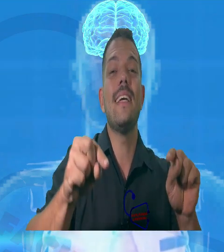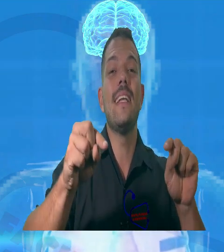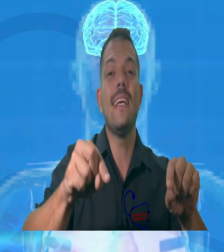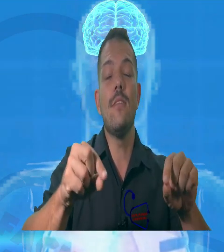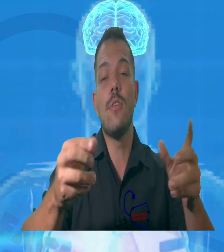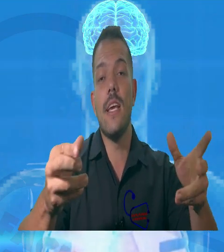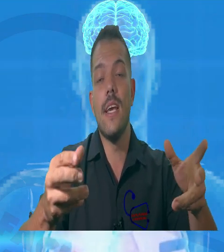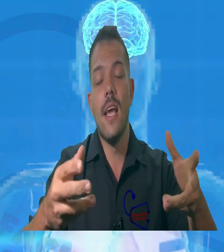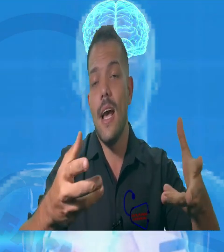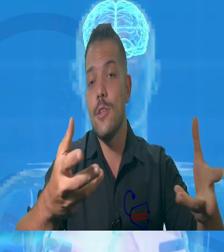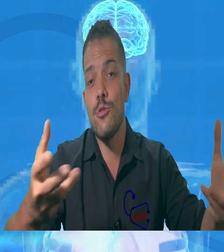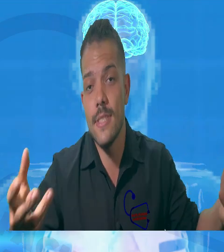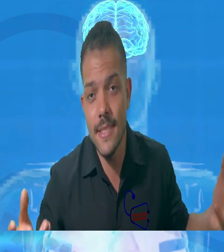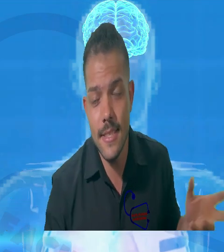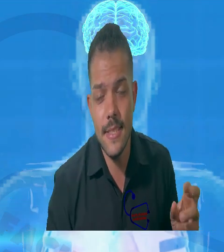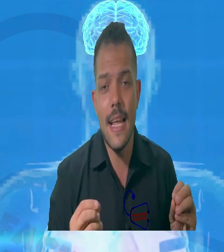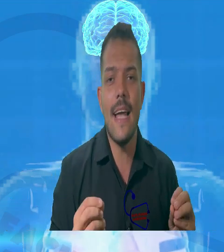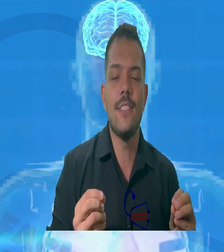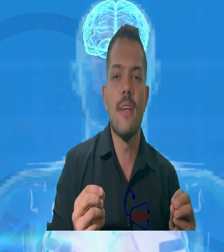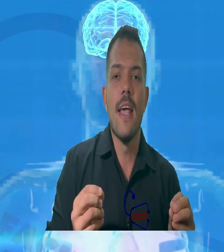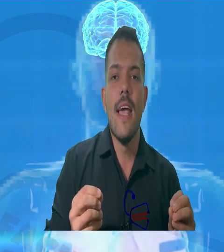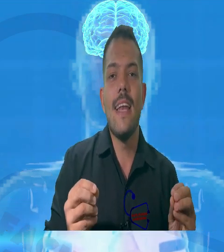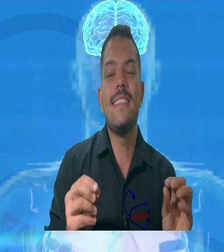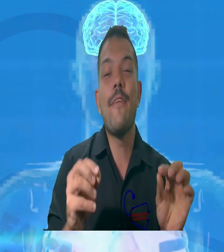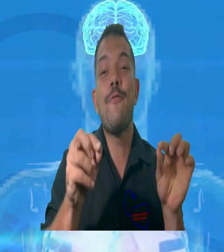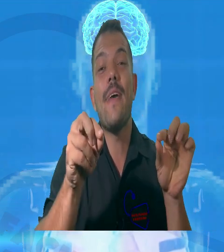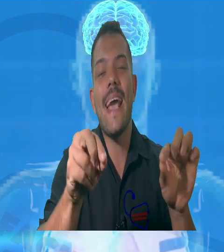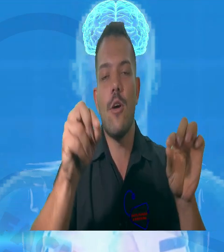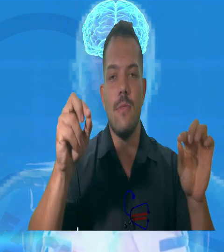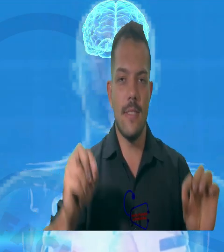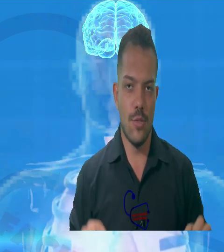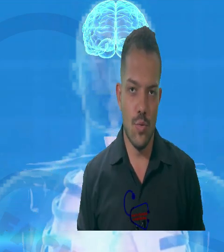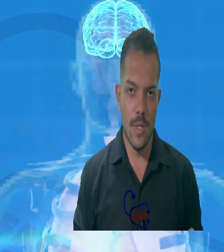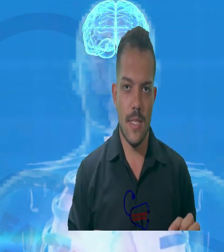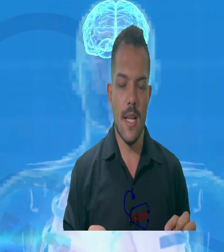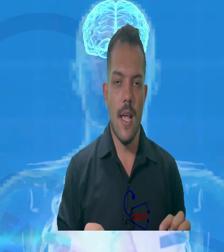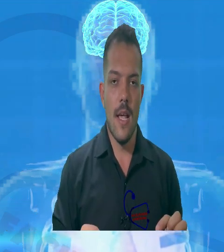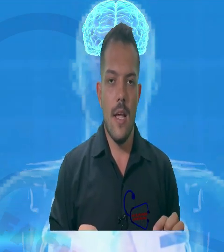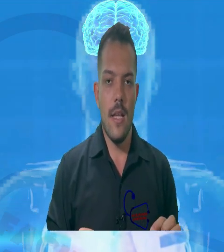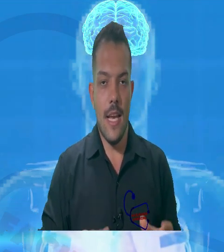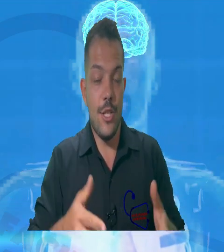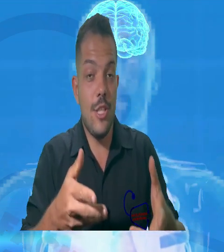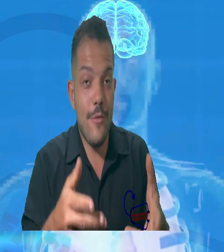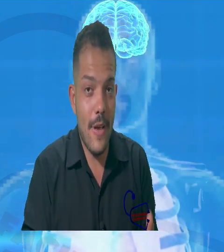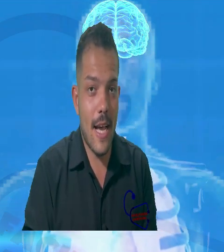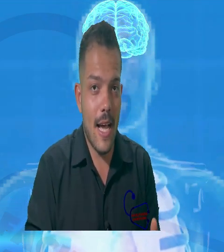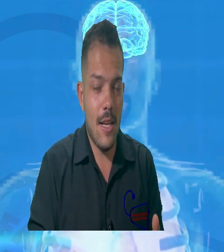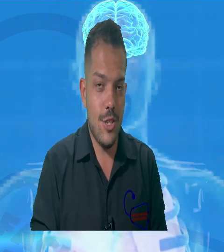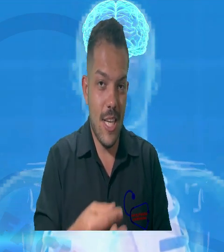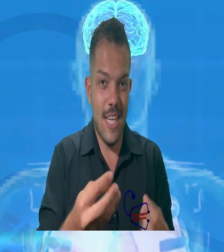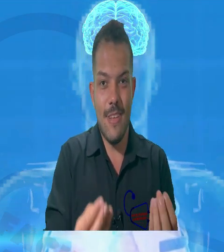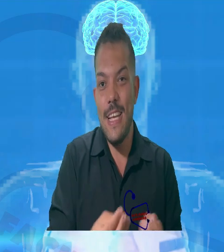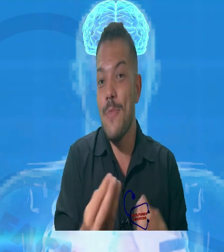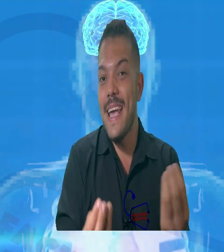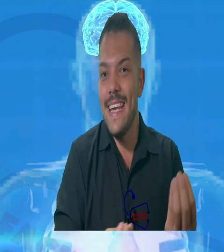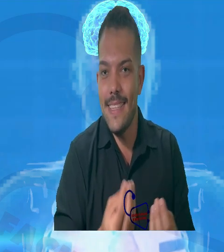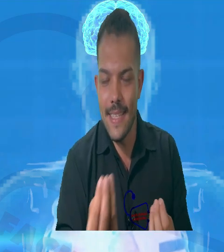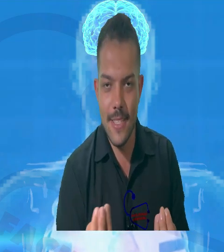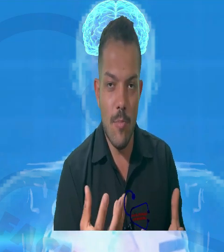what their needs there they defecate in these tunnels and in addition to defecating creating an irritation